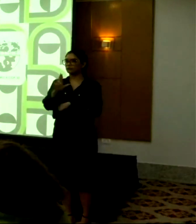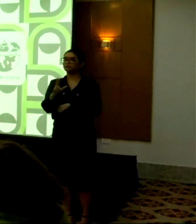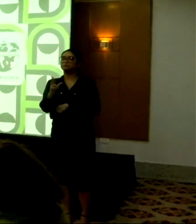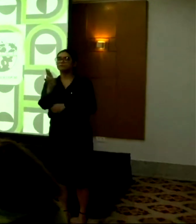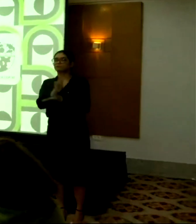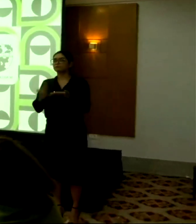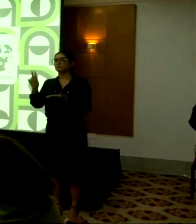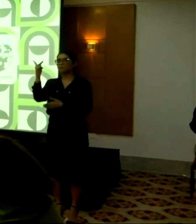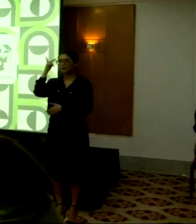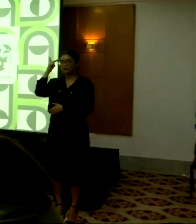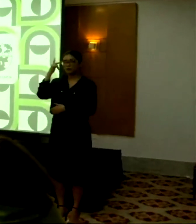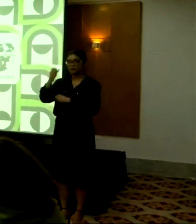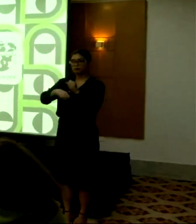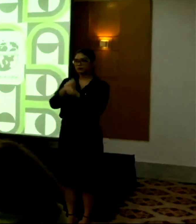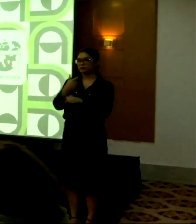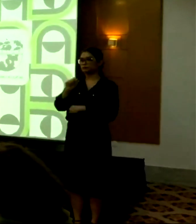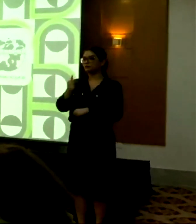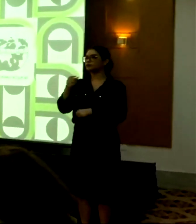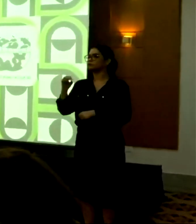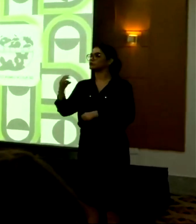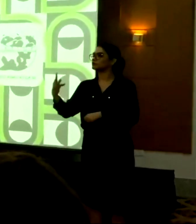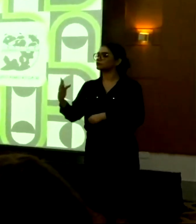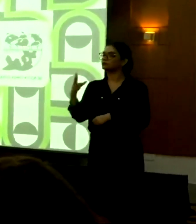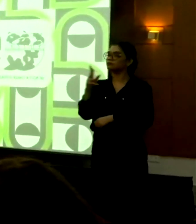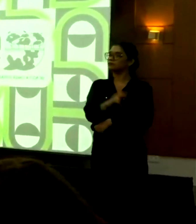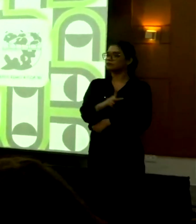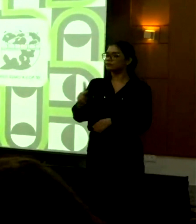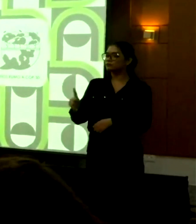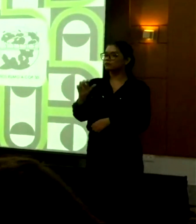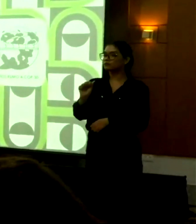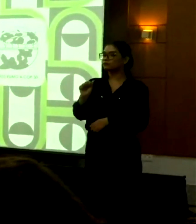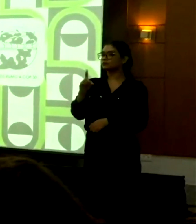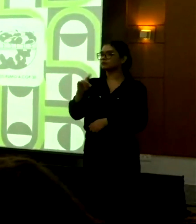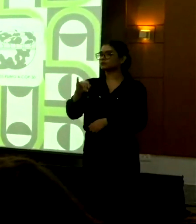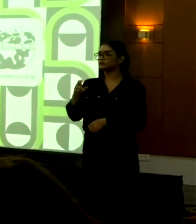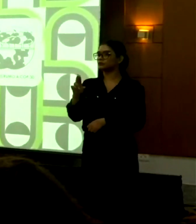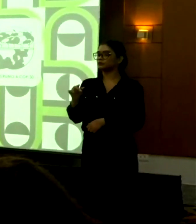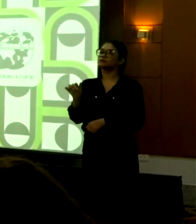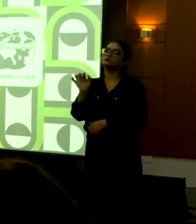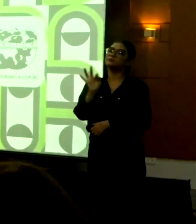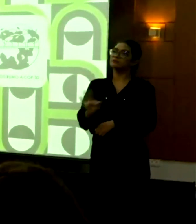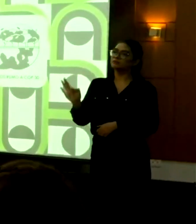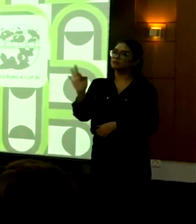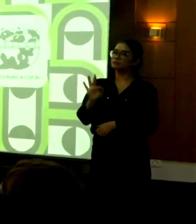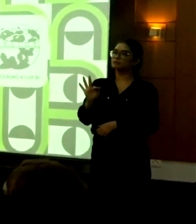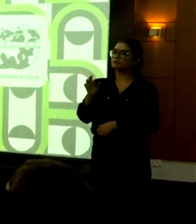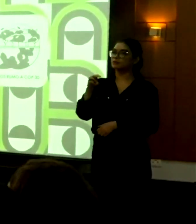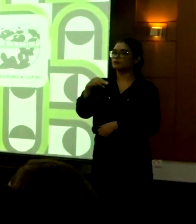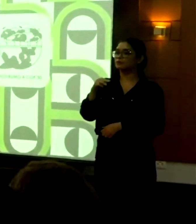since 2006, he has been an assistant professor